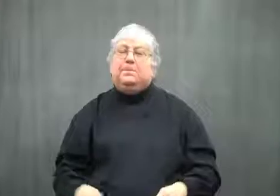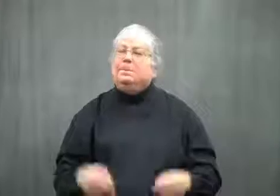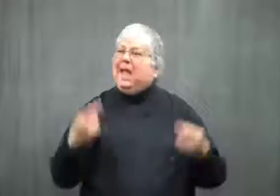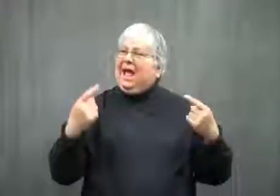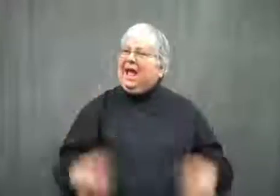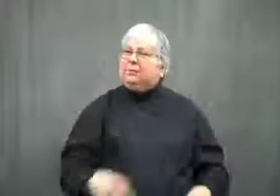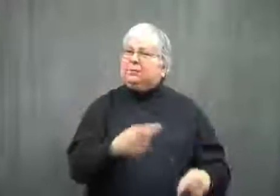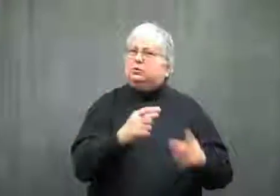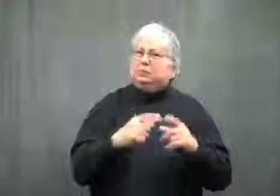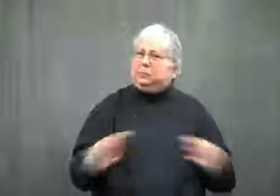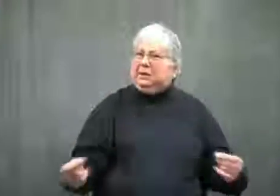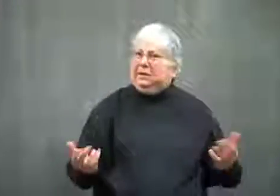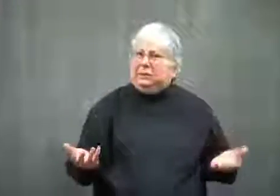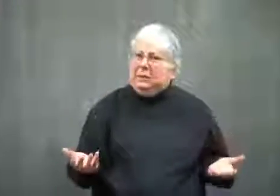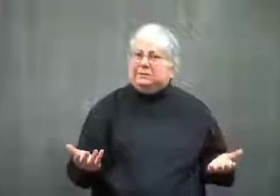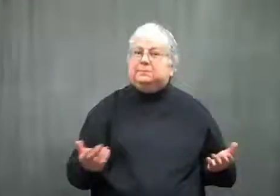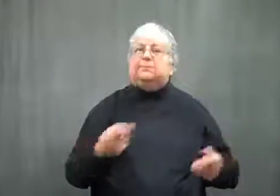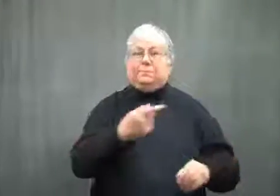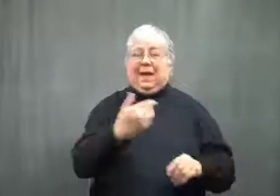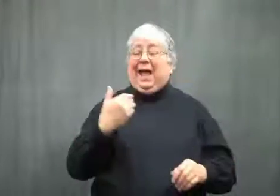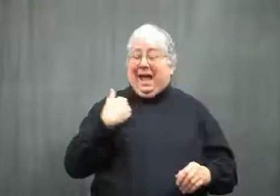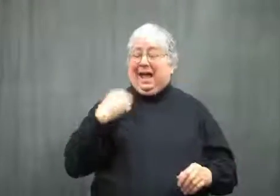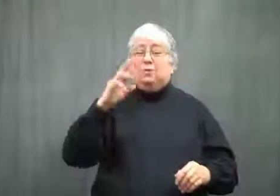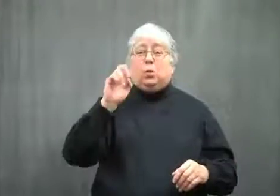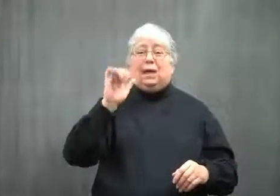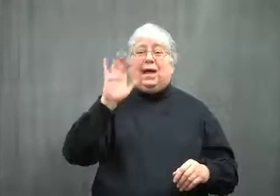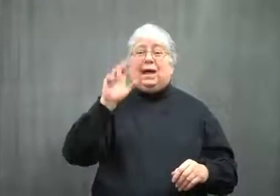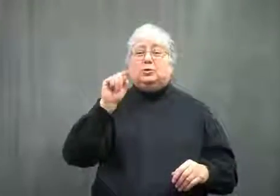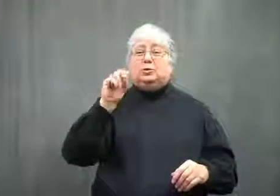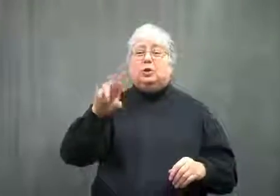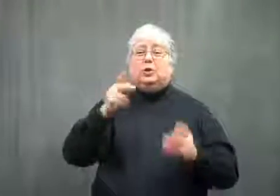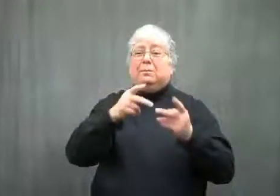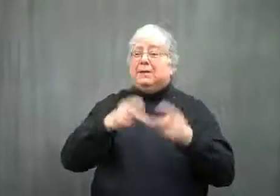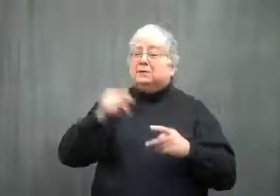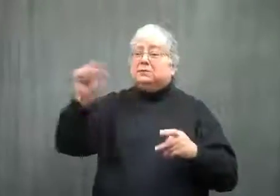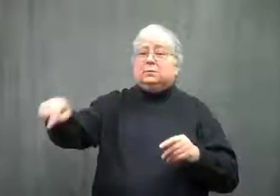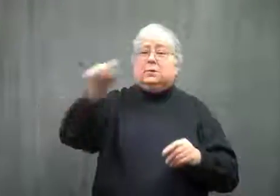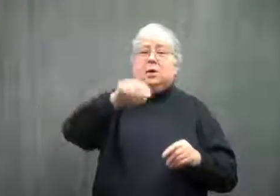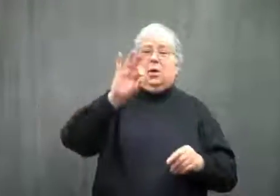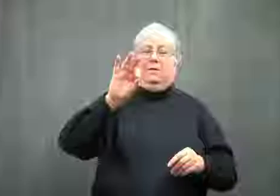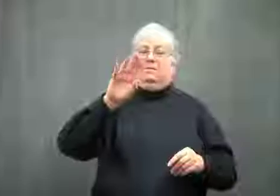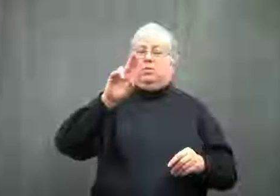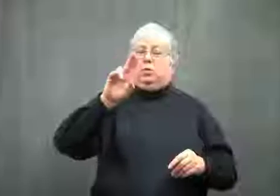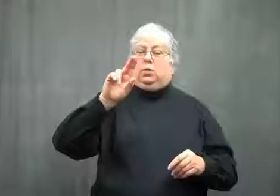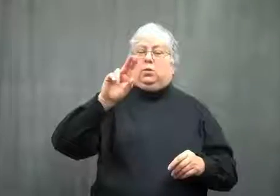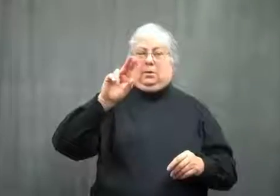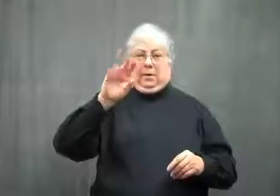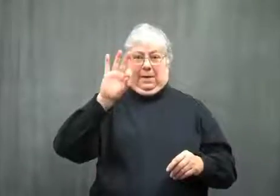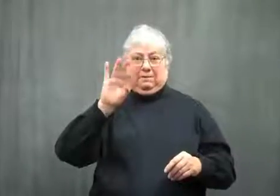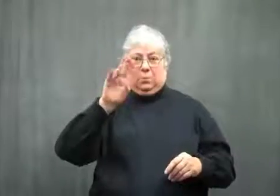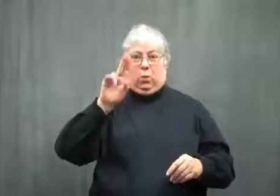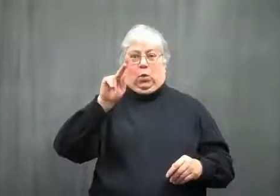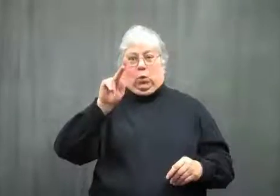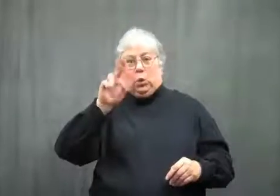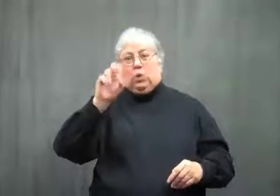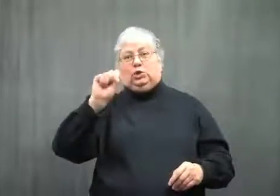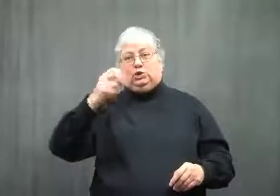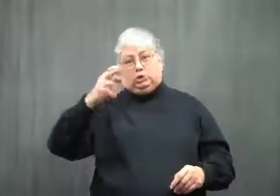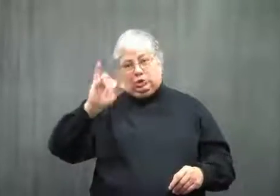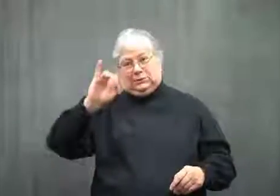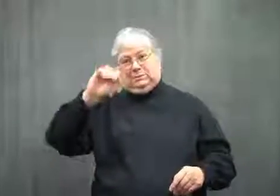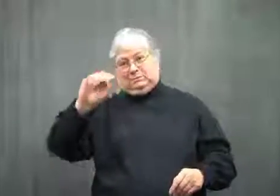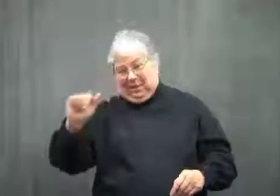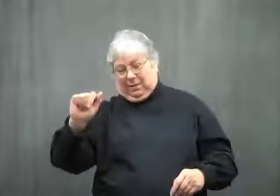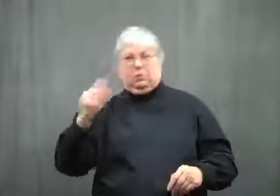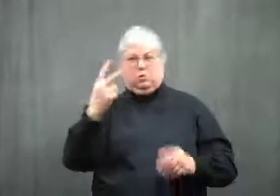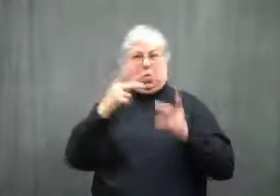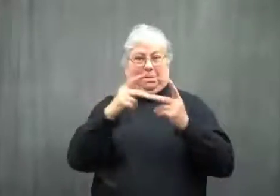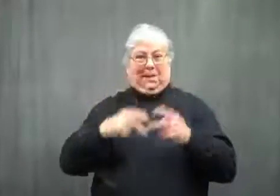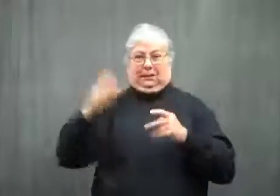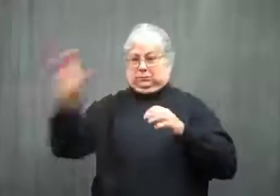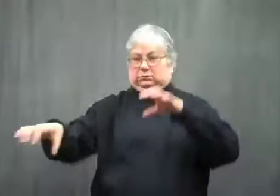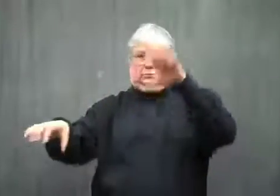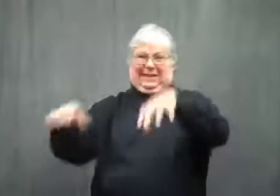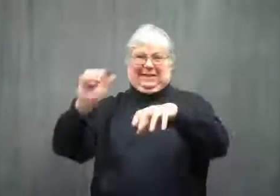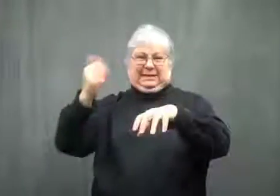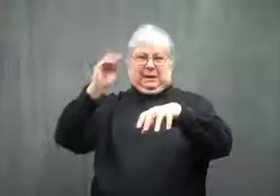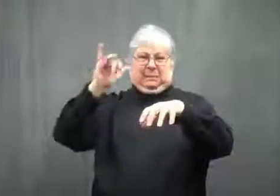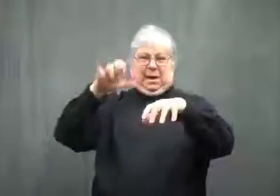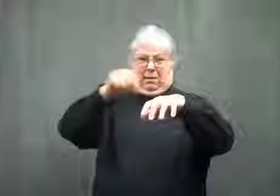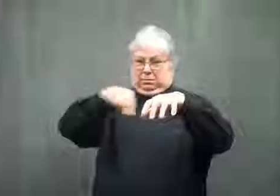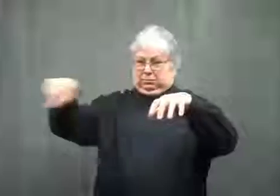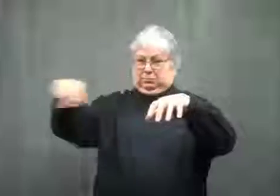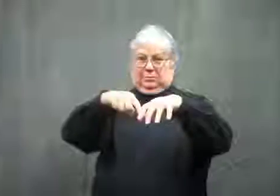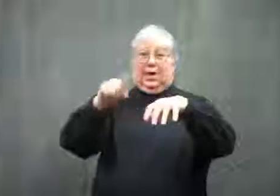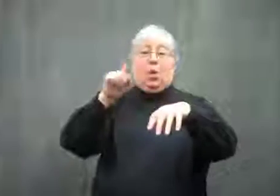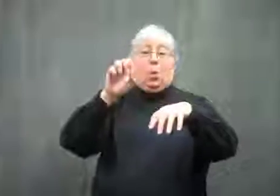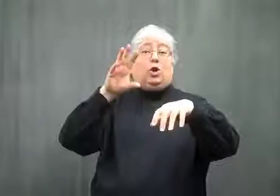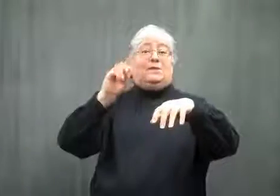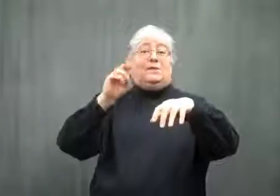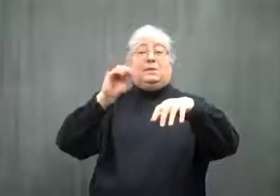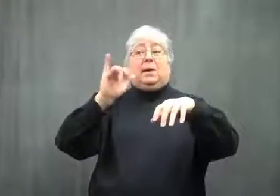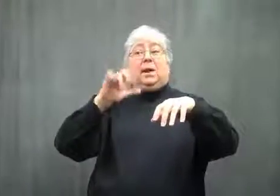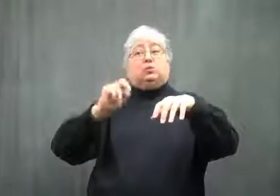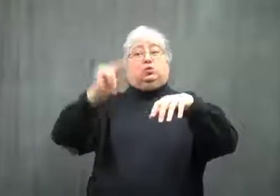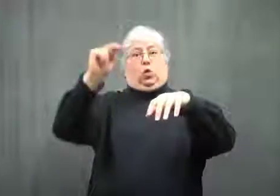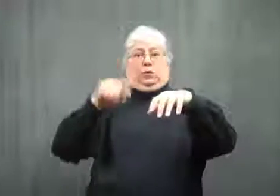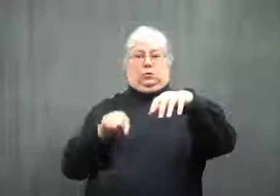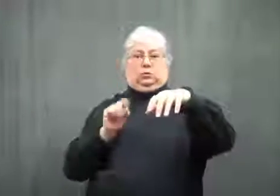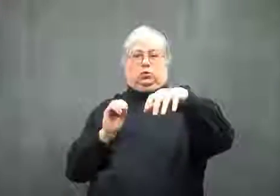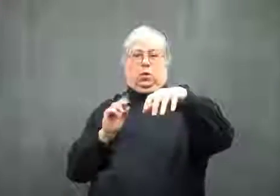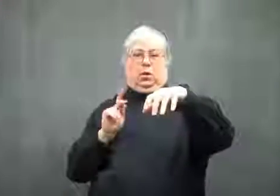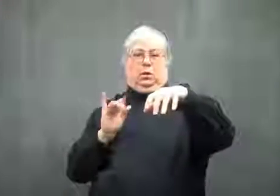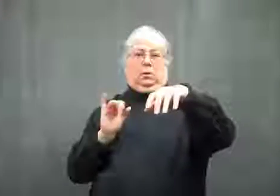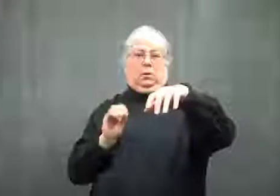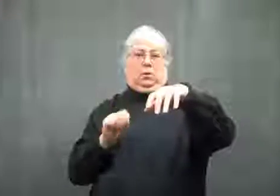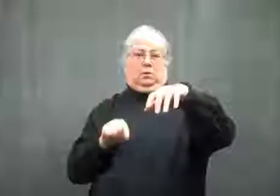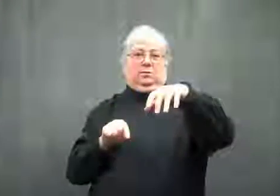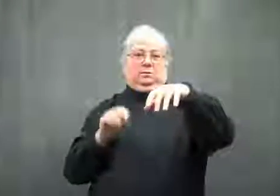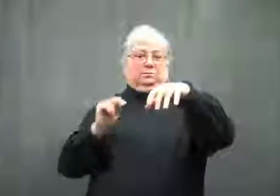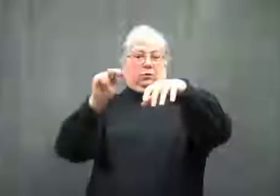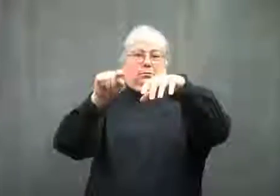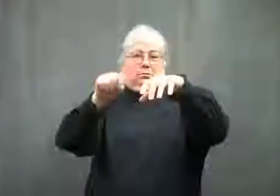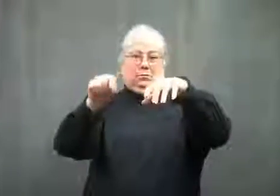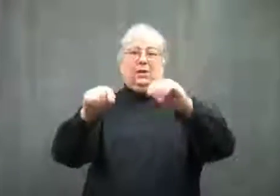In Fukushima, there are two complexes 10 miles apart, 150 miles north of Tokyo.